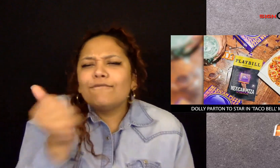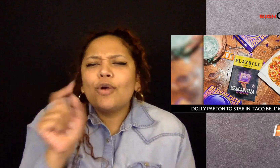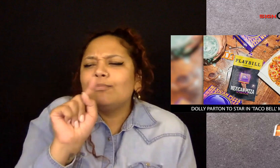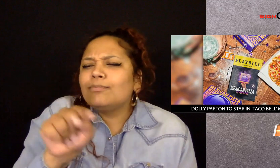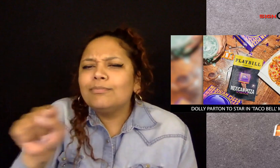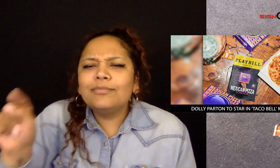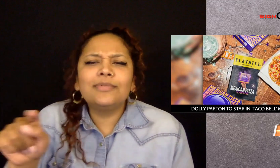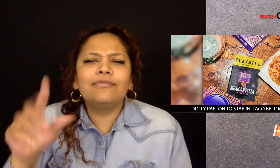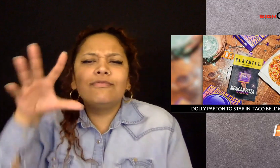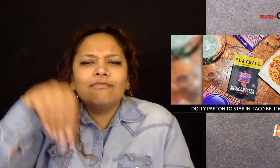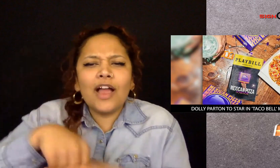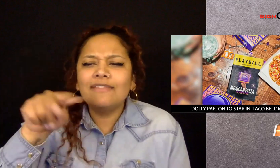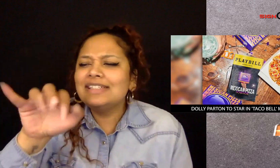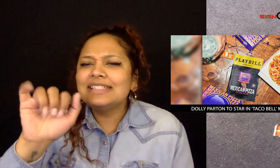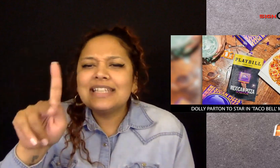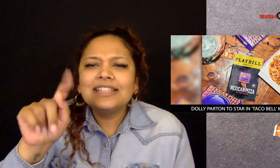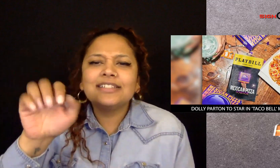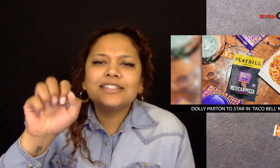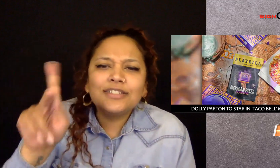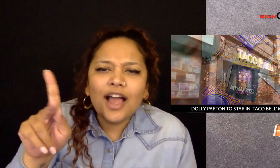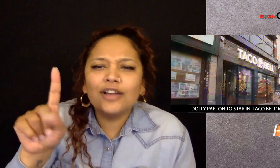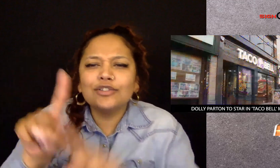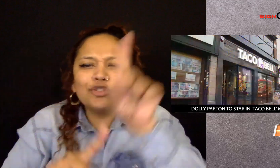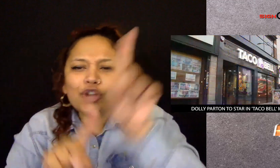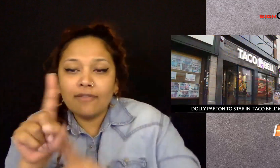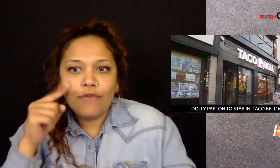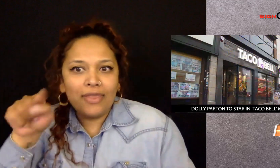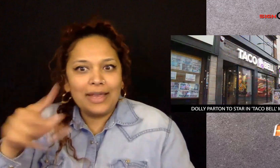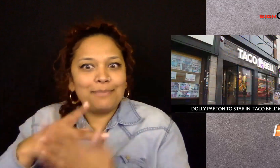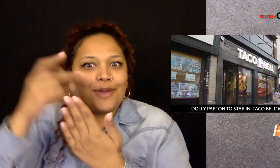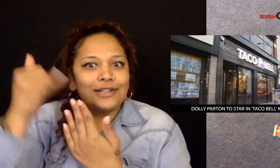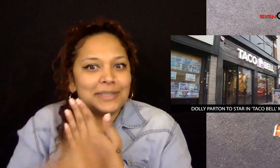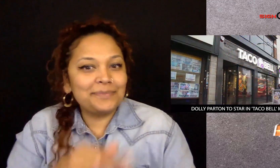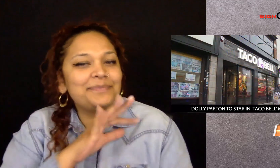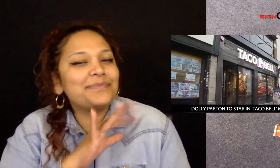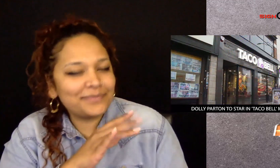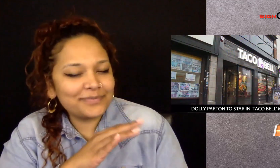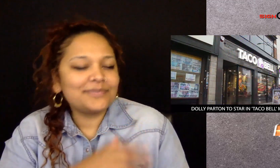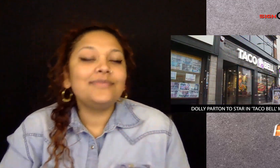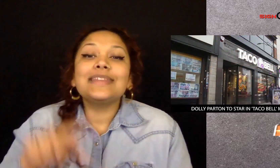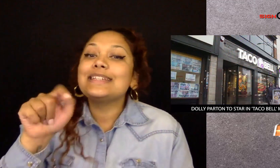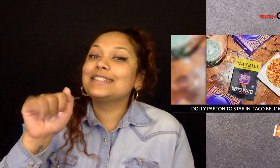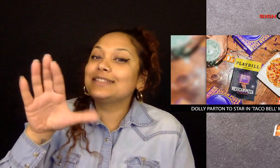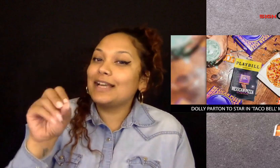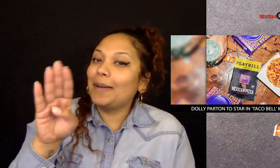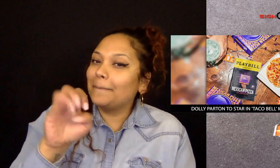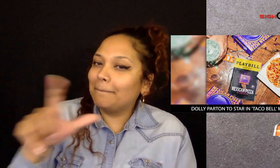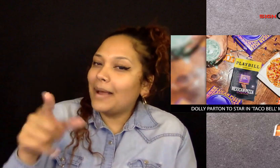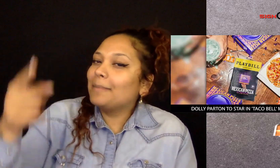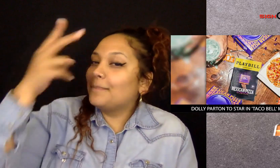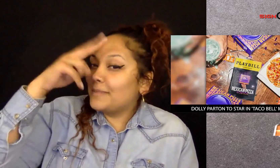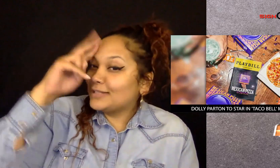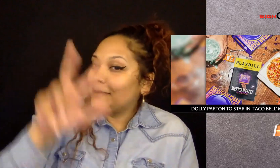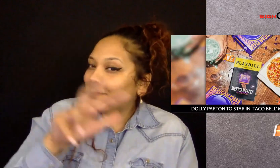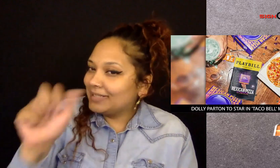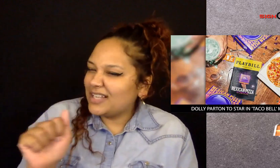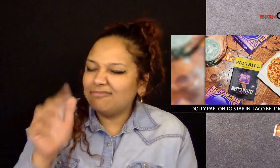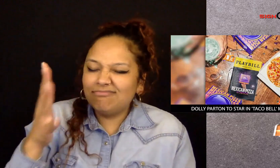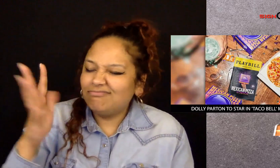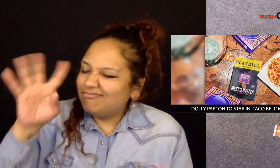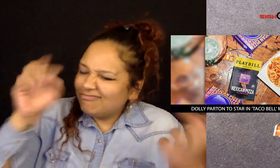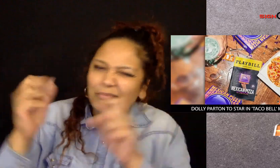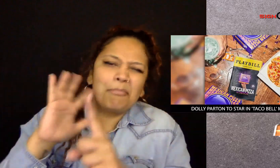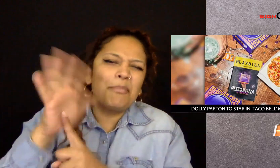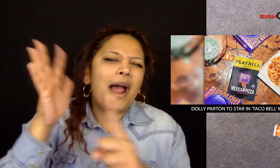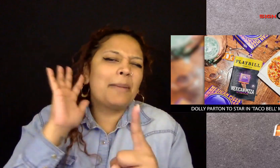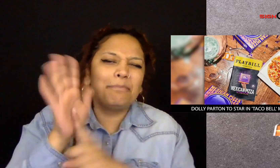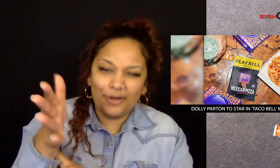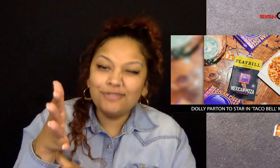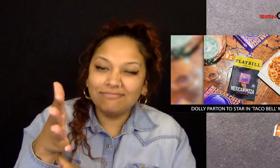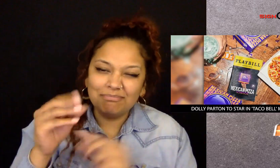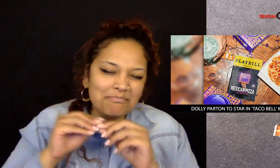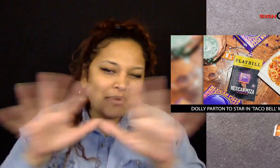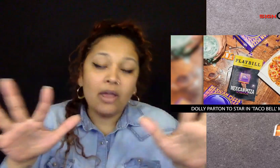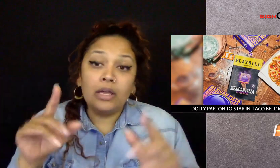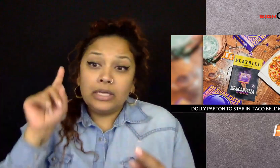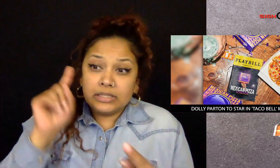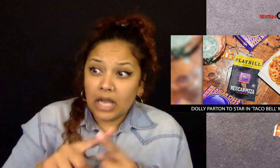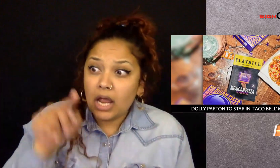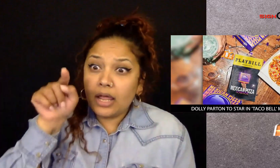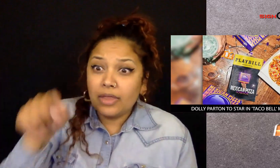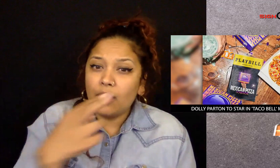stars for the project Taco Bell's Mexican pizza was a fan favorite